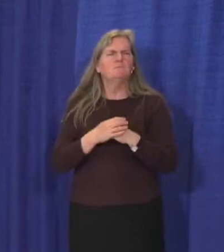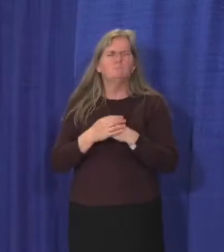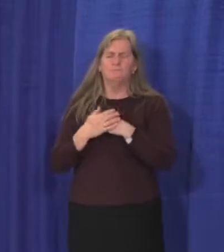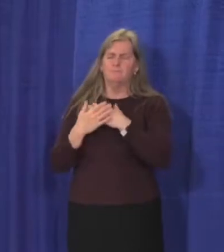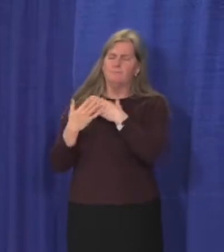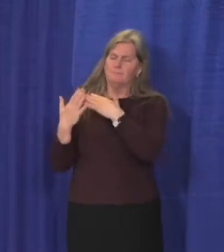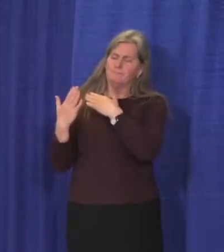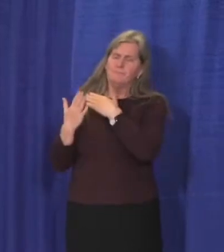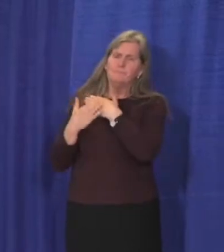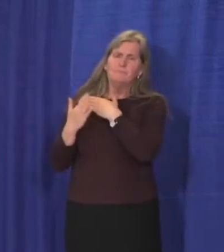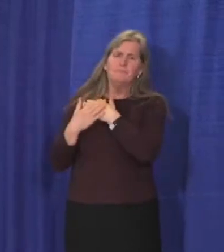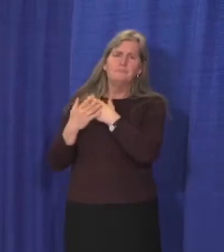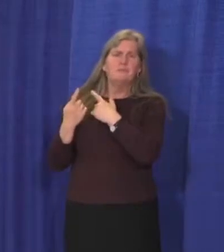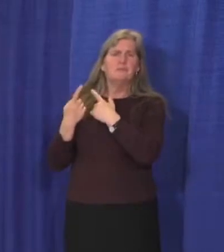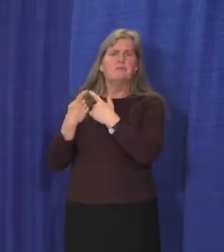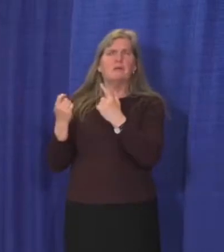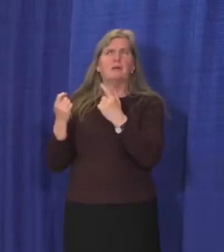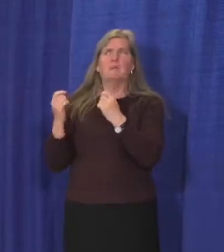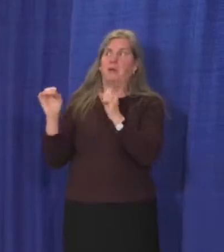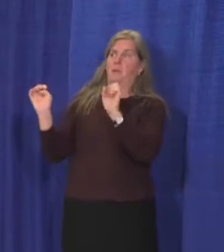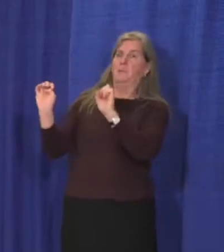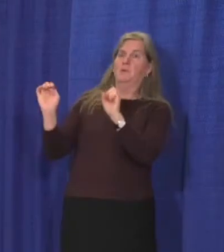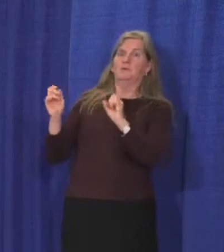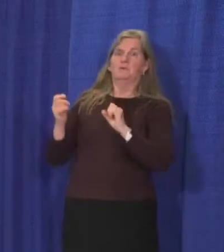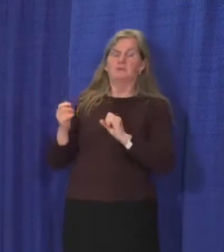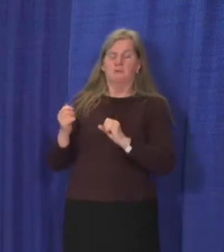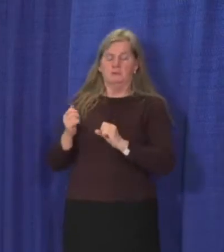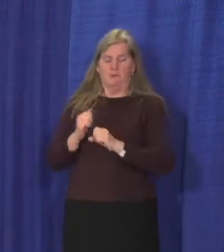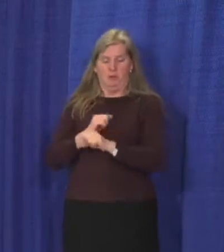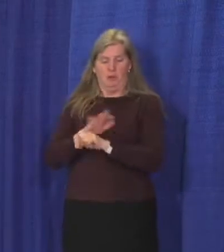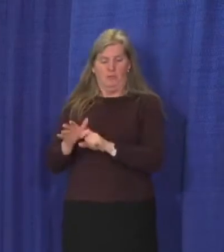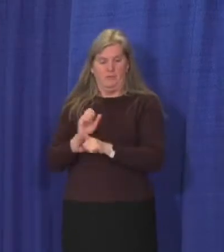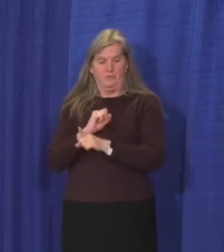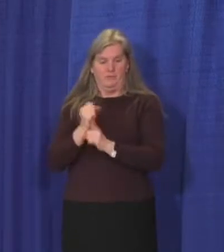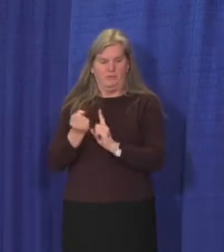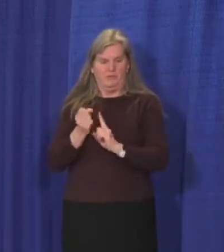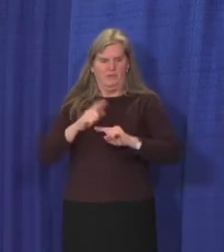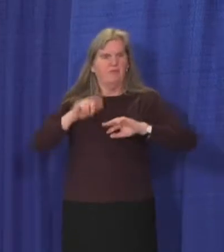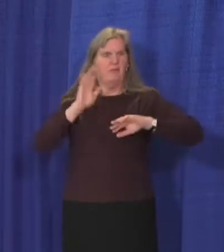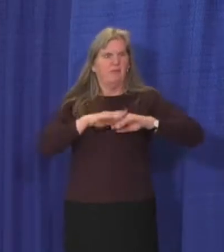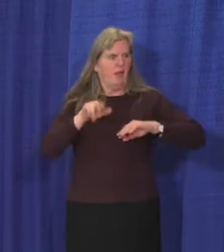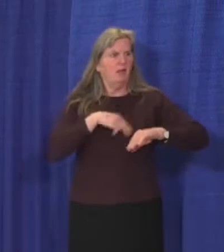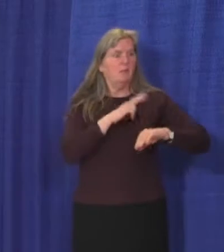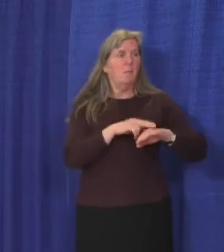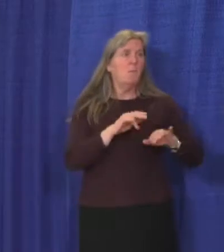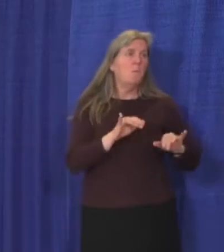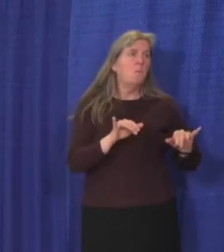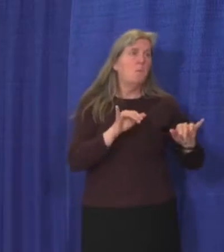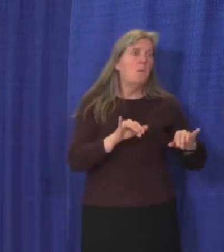Recommendations coming from a pandemic puts us into a different situation than regular